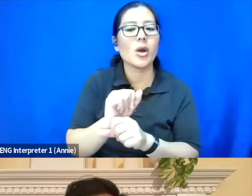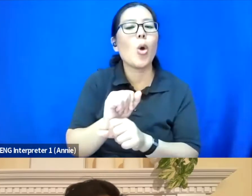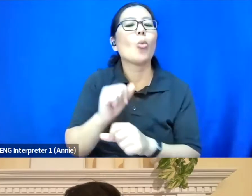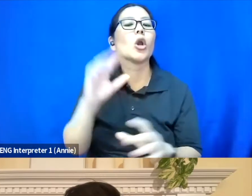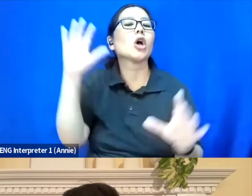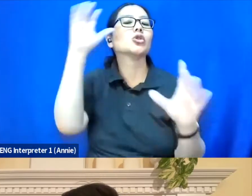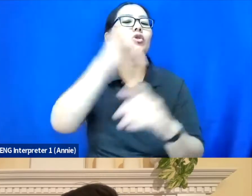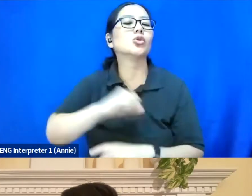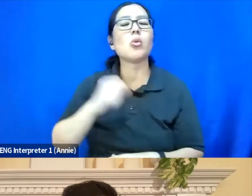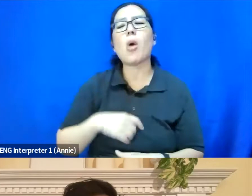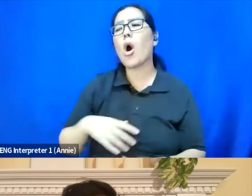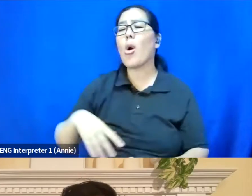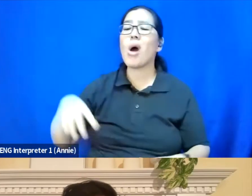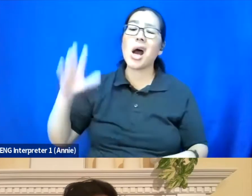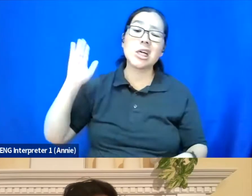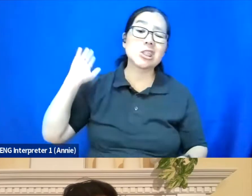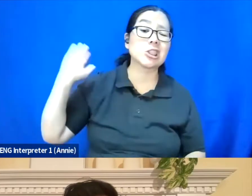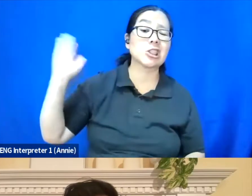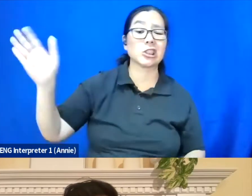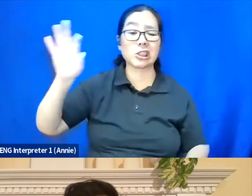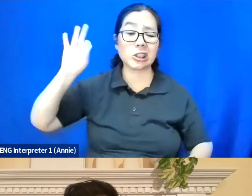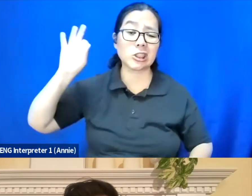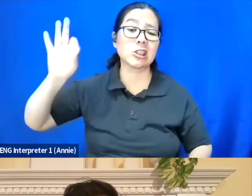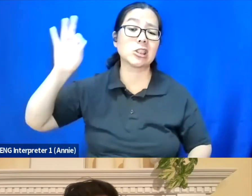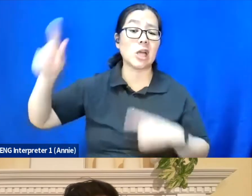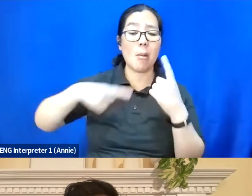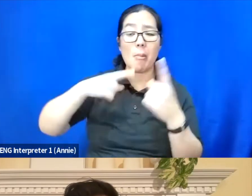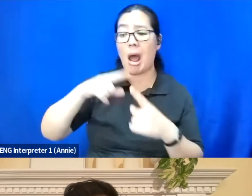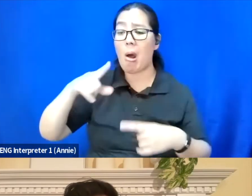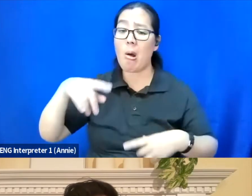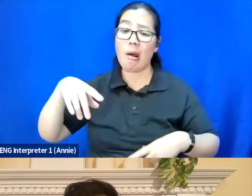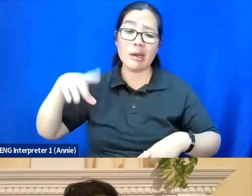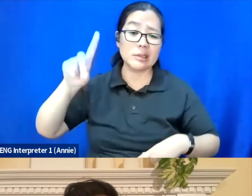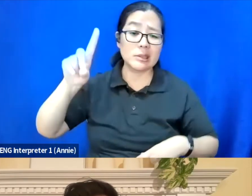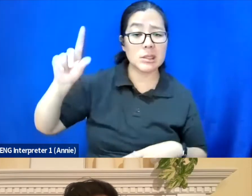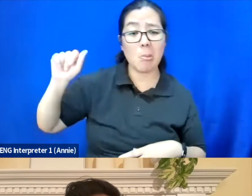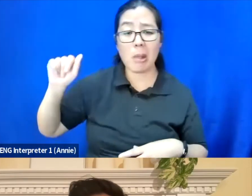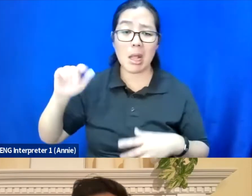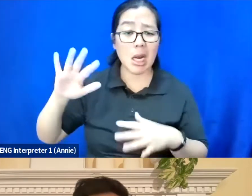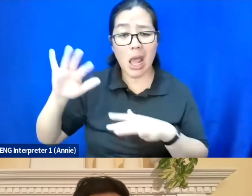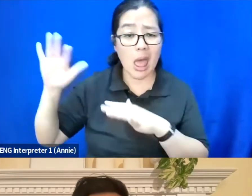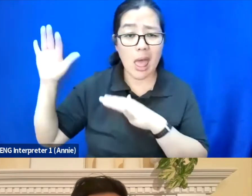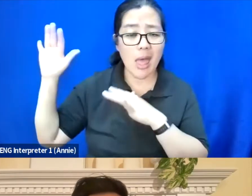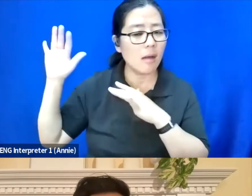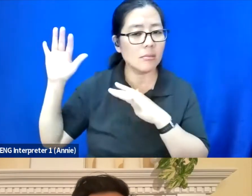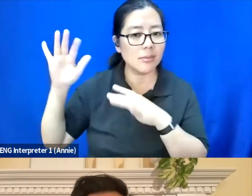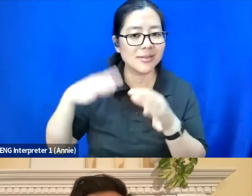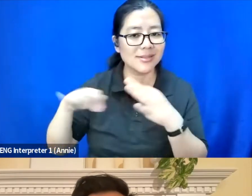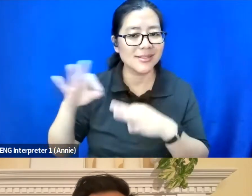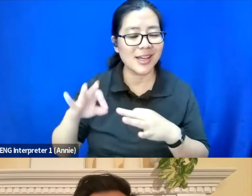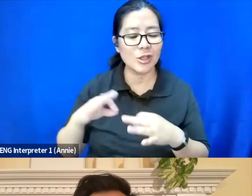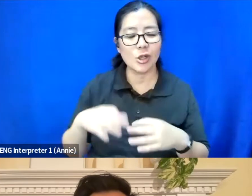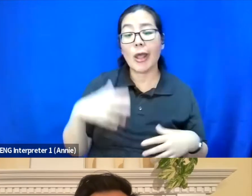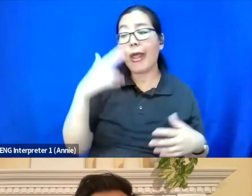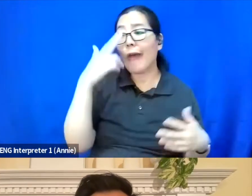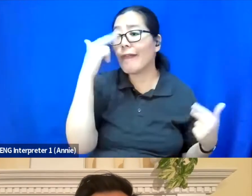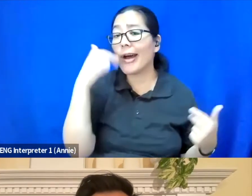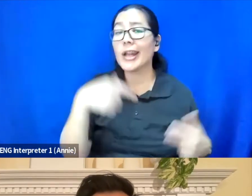I -- I -- I loved how she also talked about this -- this idea of, like, not writing for, like --